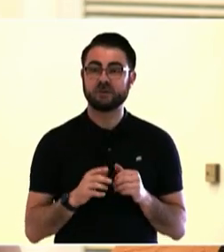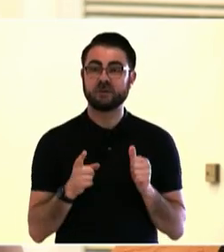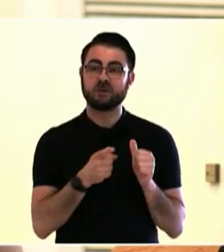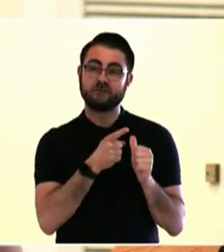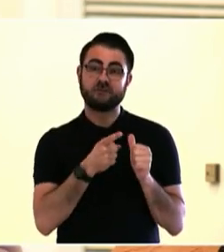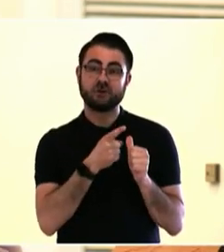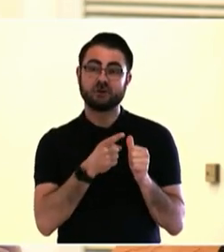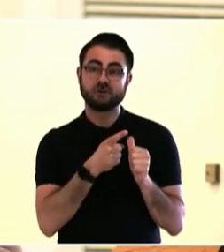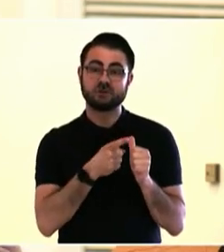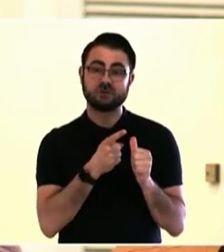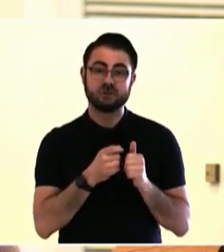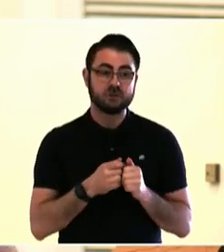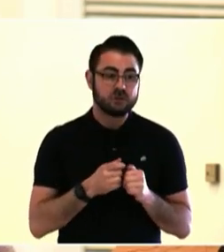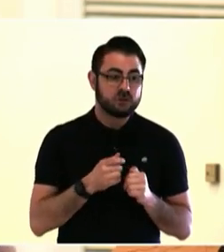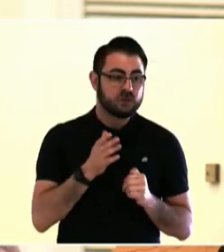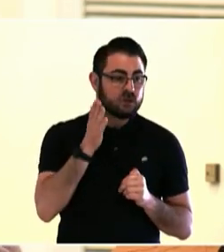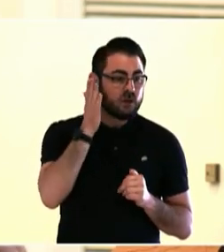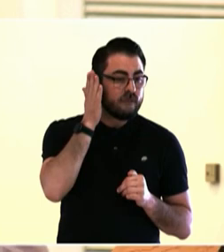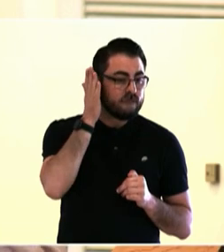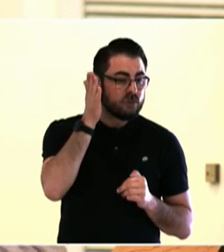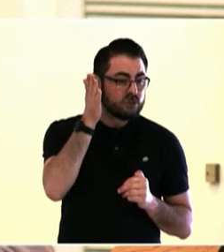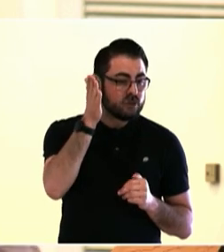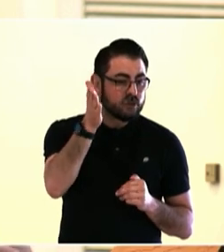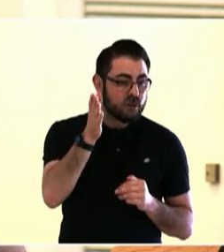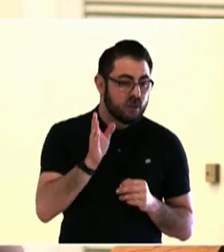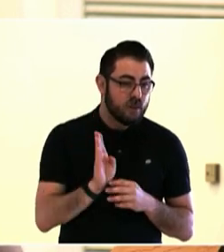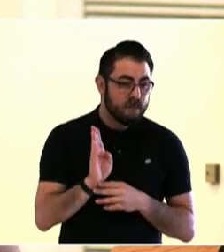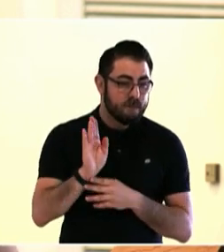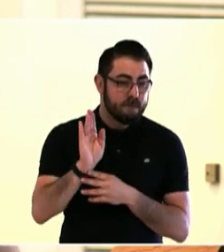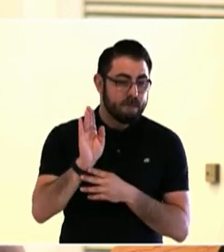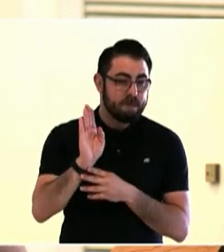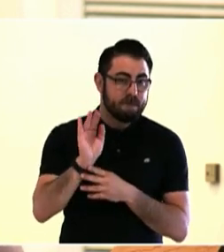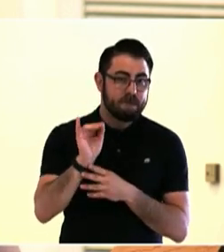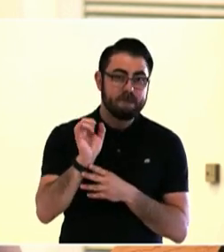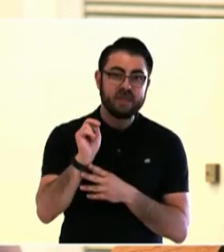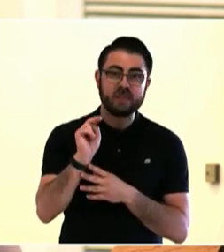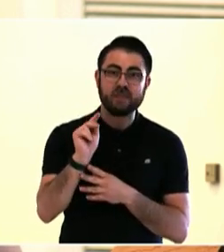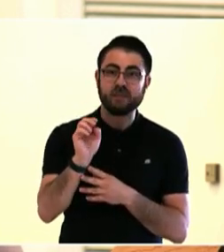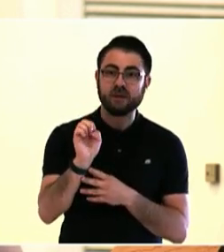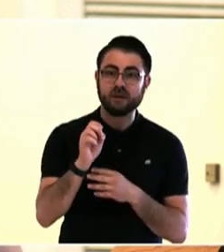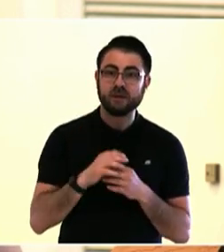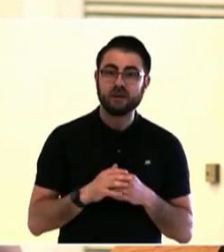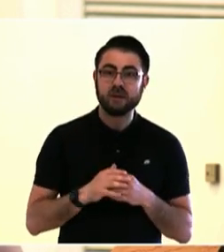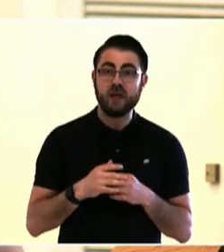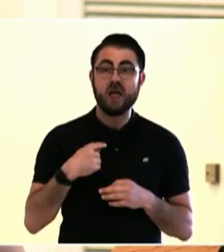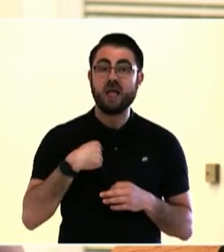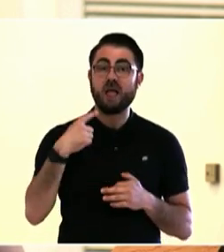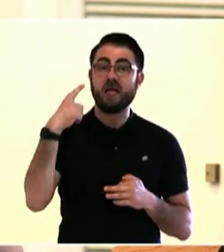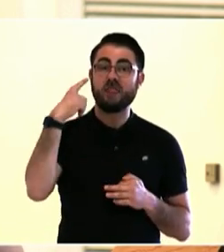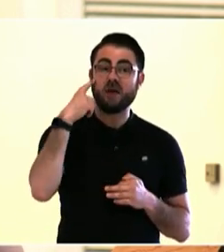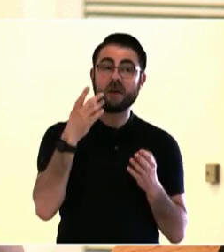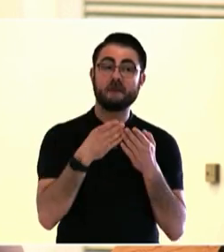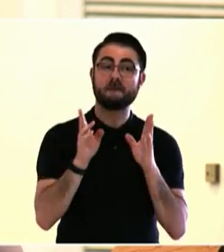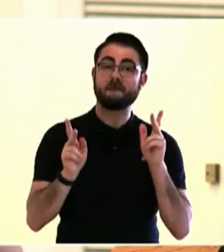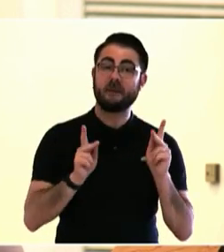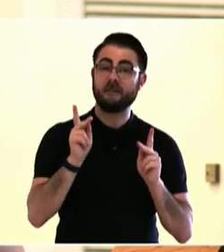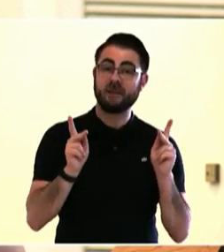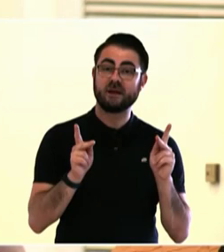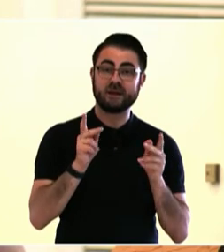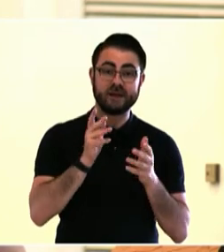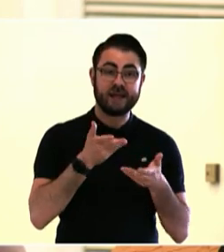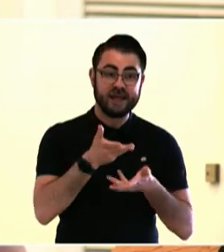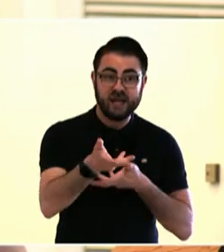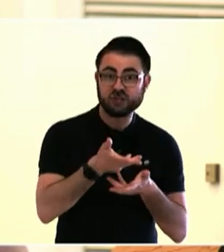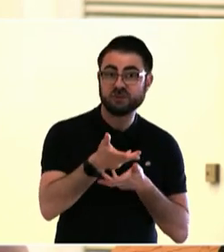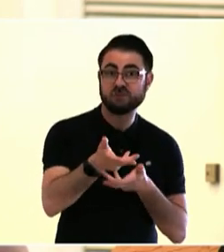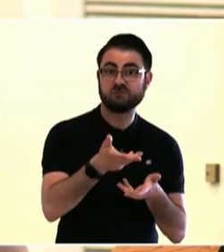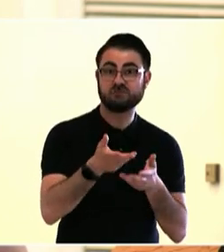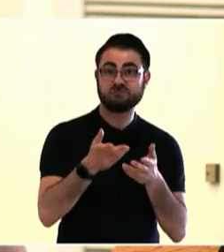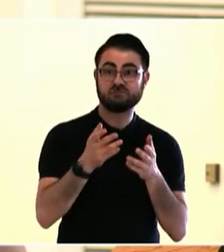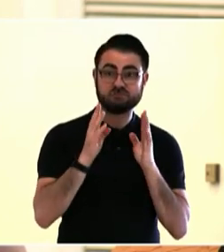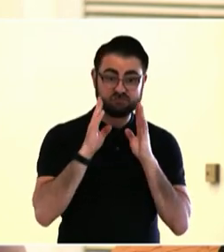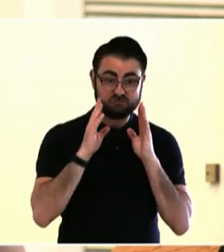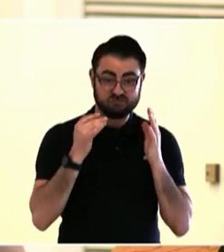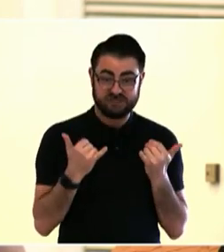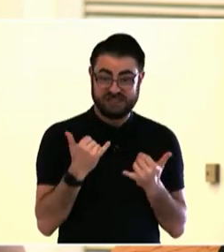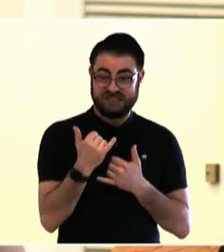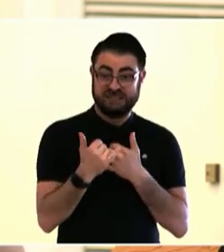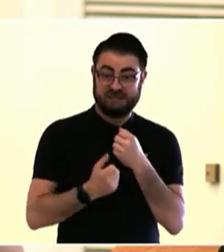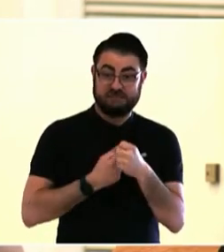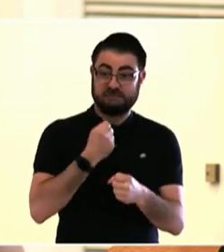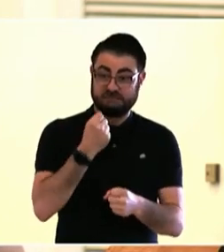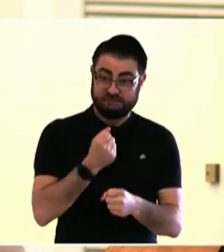Virginia.